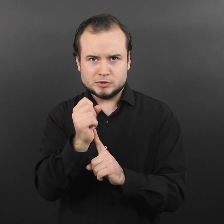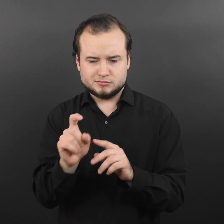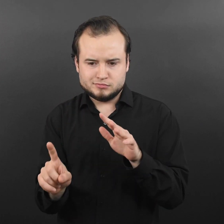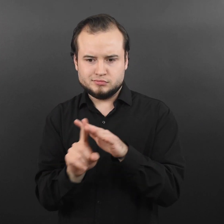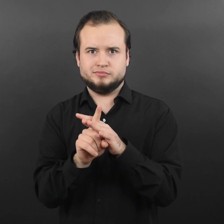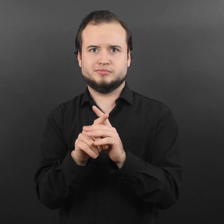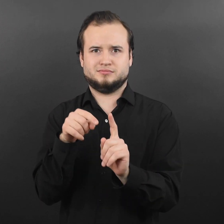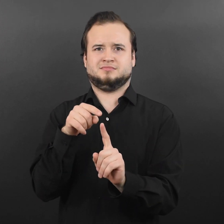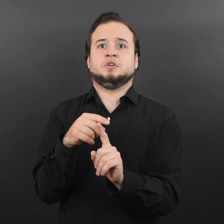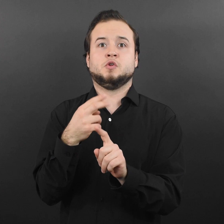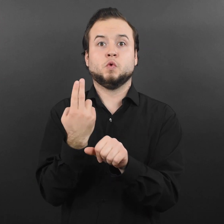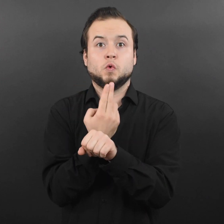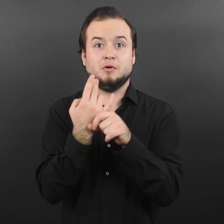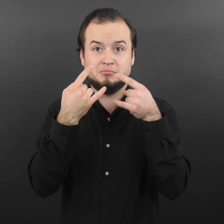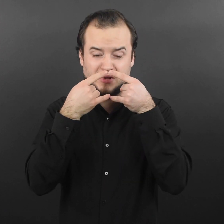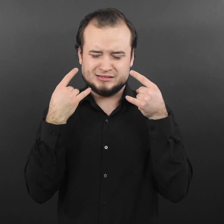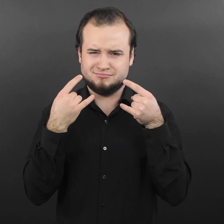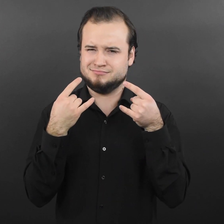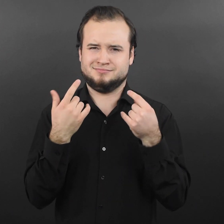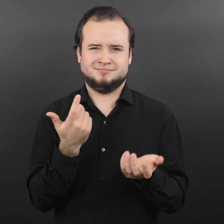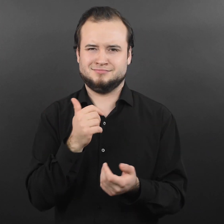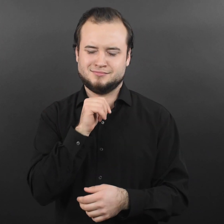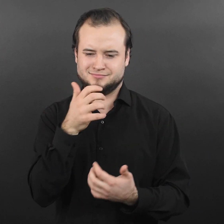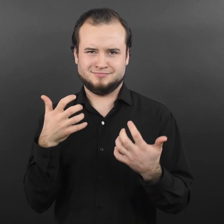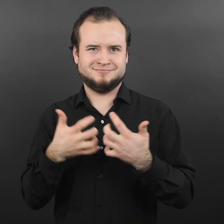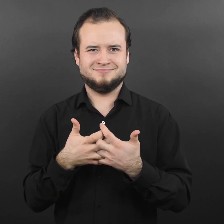When wearing a mask in these situations is impractical